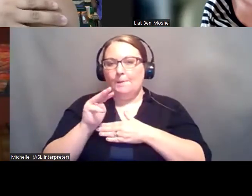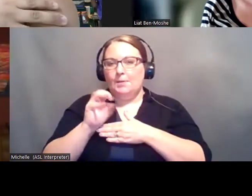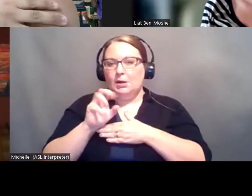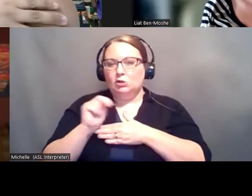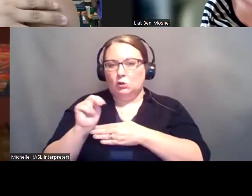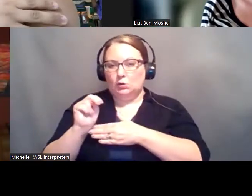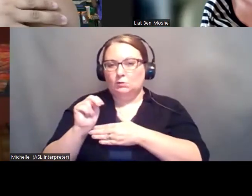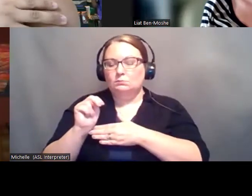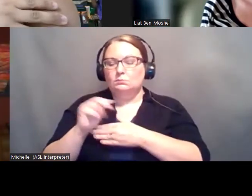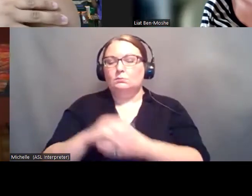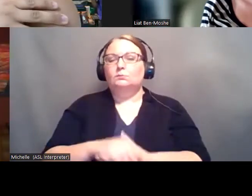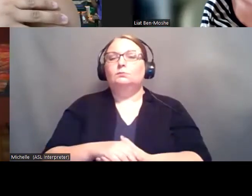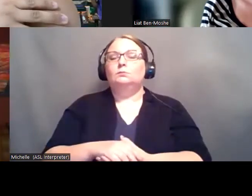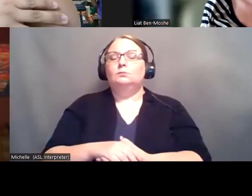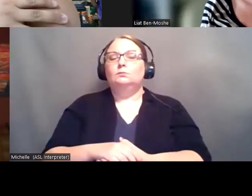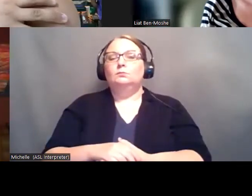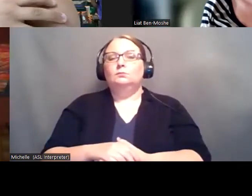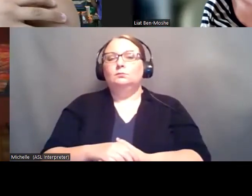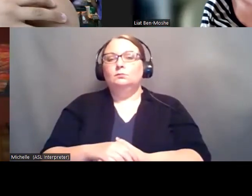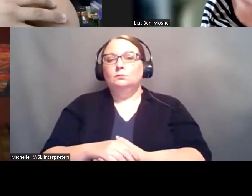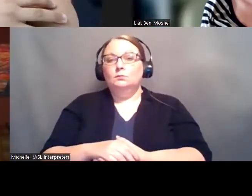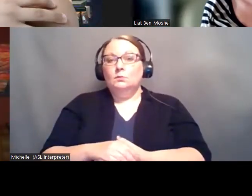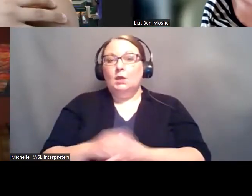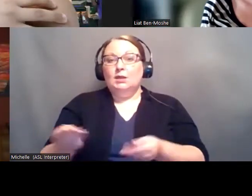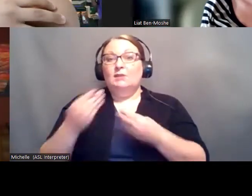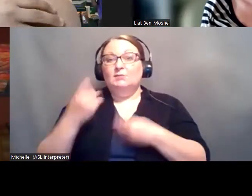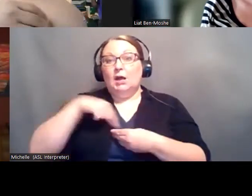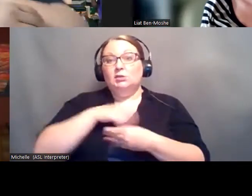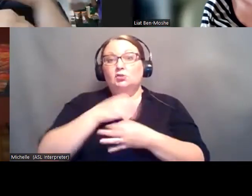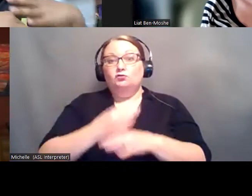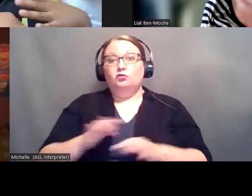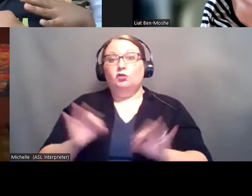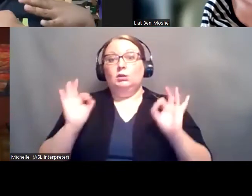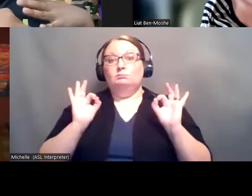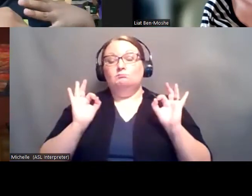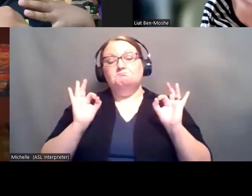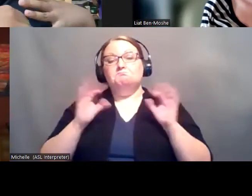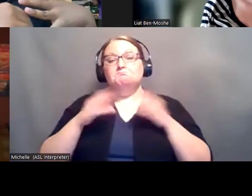So that gives us the freedom to express views